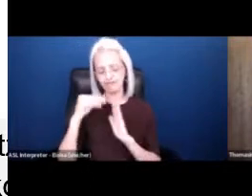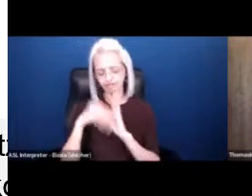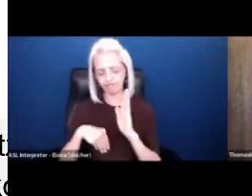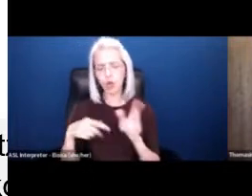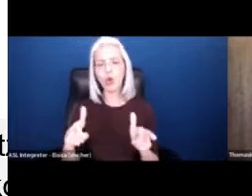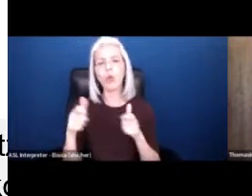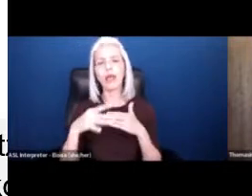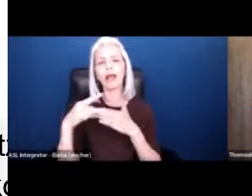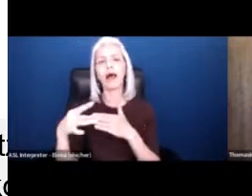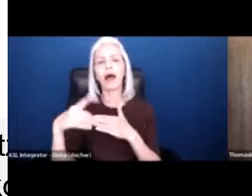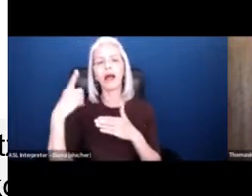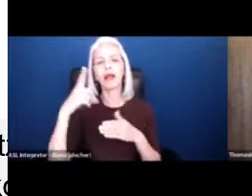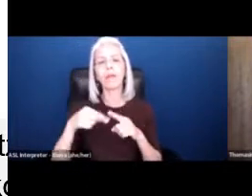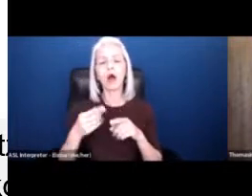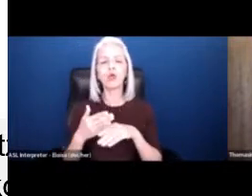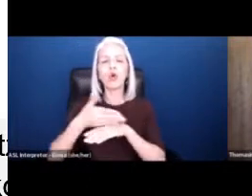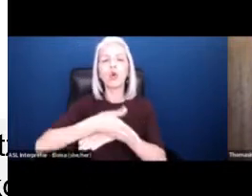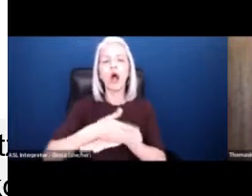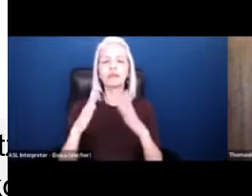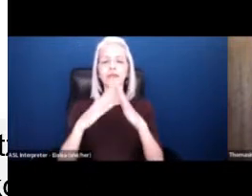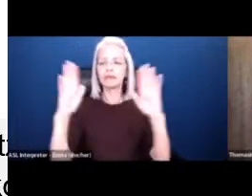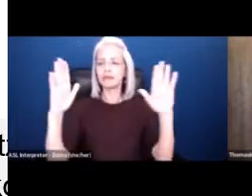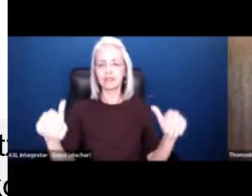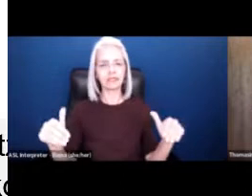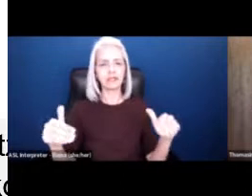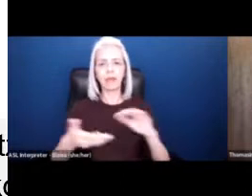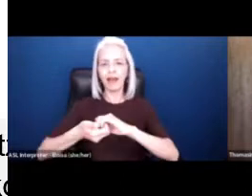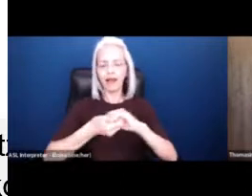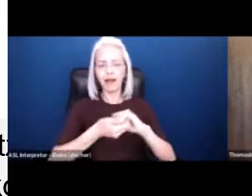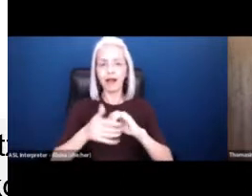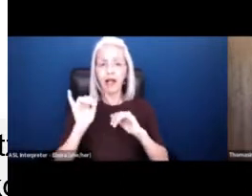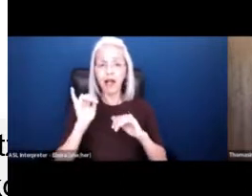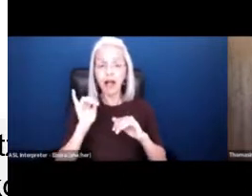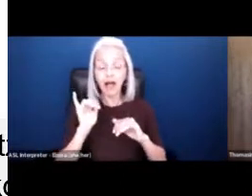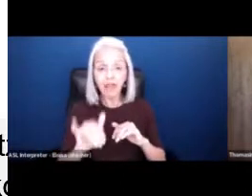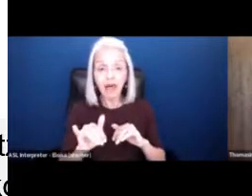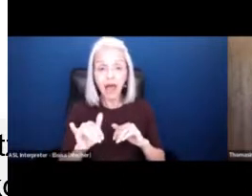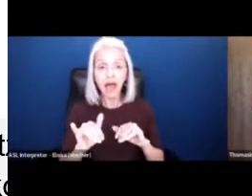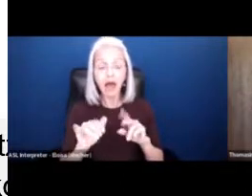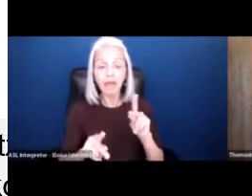job aid. Well, that job aid just took off. With many people using it and getting branded, it was